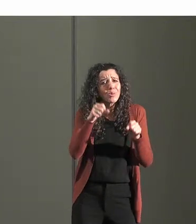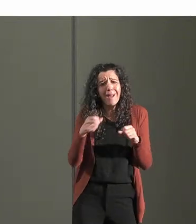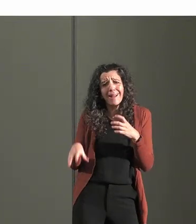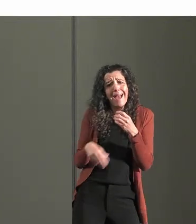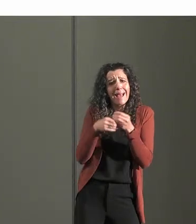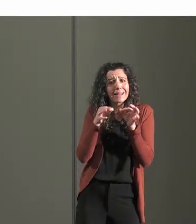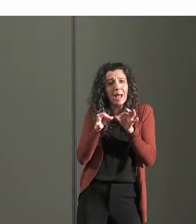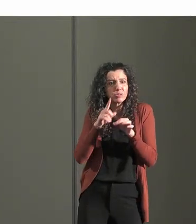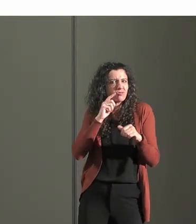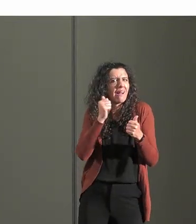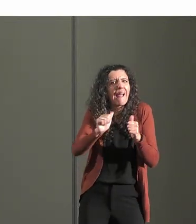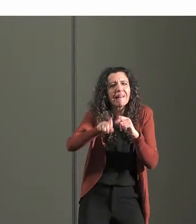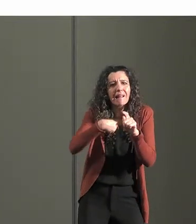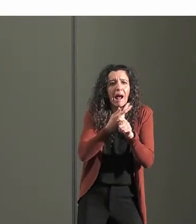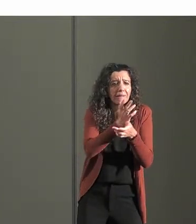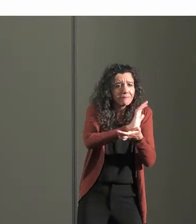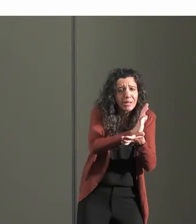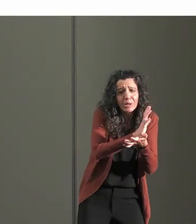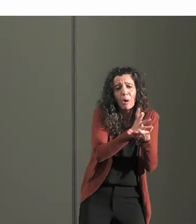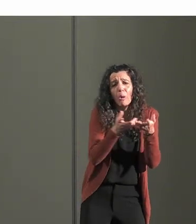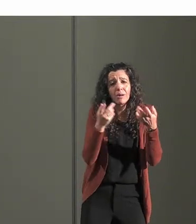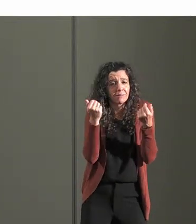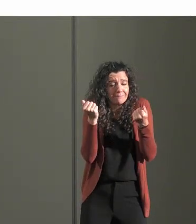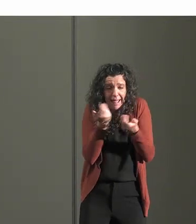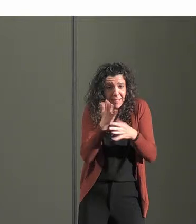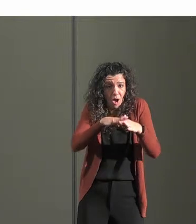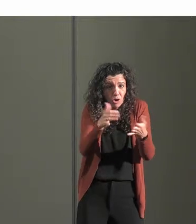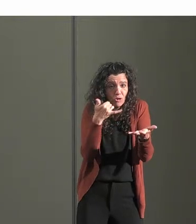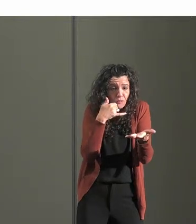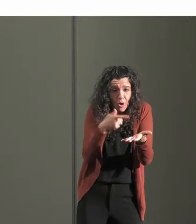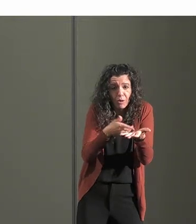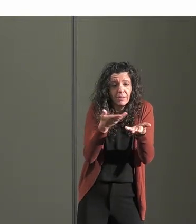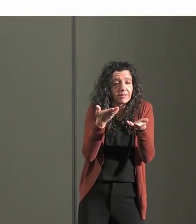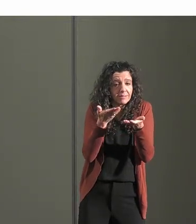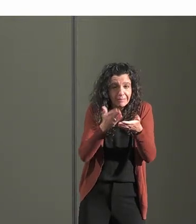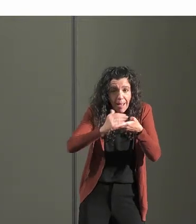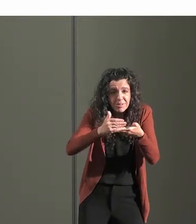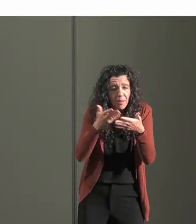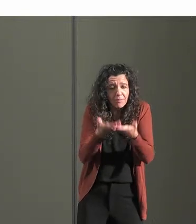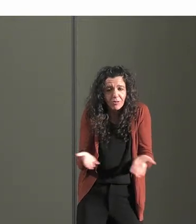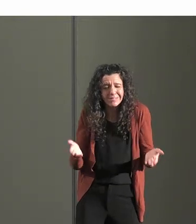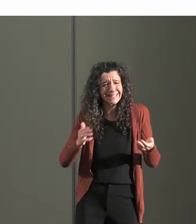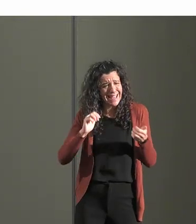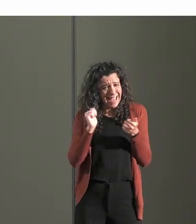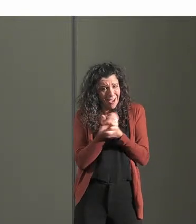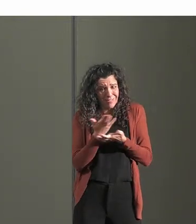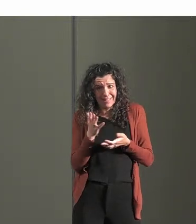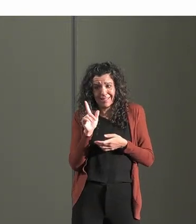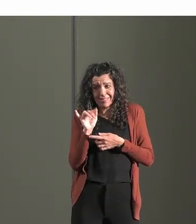captions and this makes it easy to get captions for media playing anywhere on the device . All captions is live captions